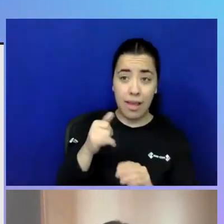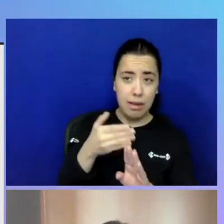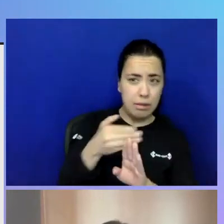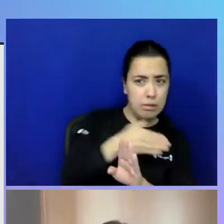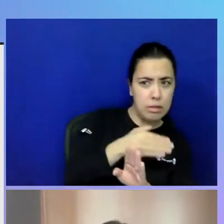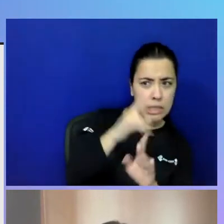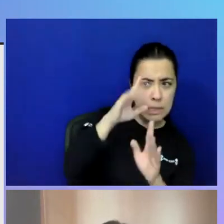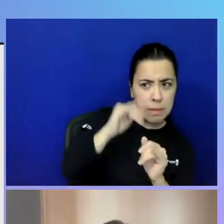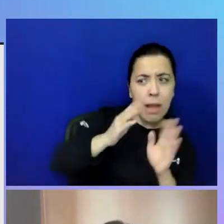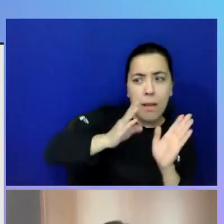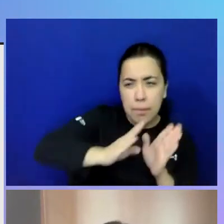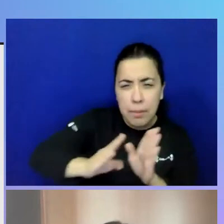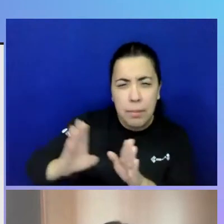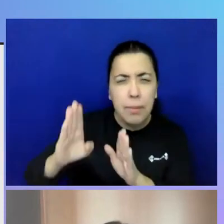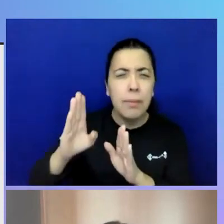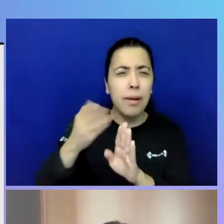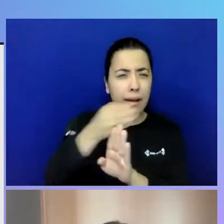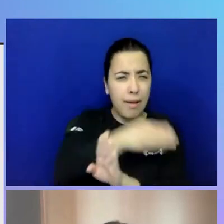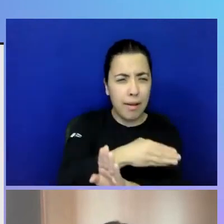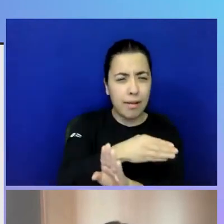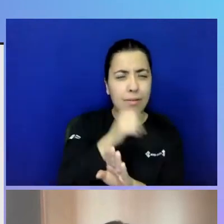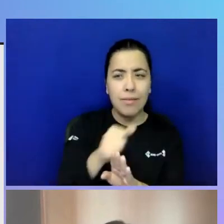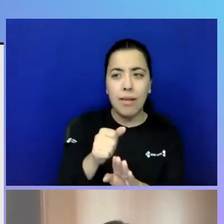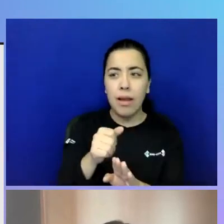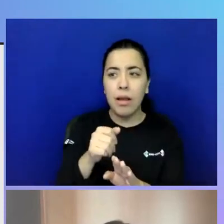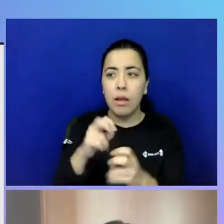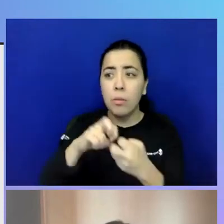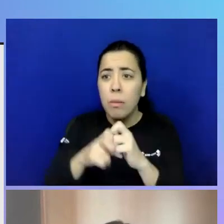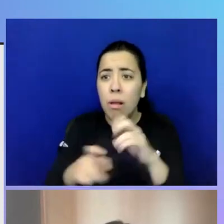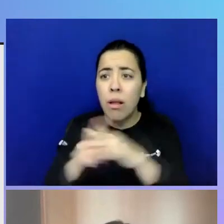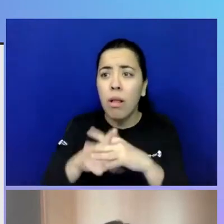approach. And I'll cover that strategy more in depth in a few